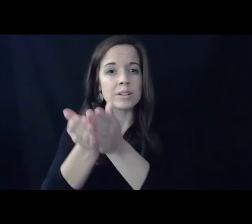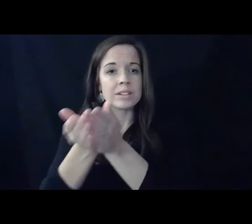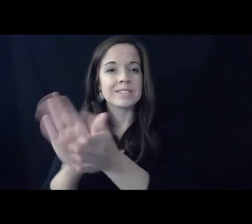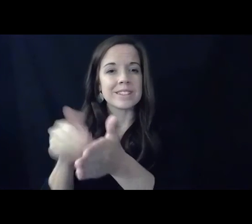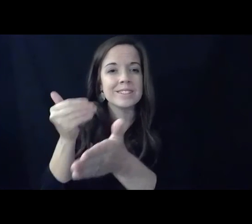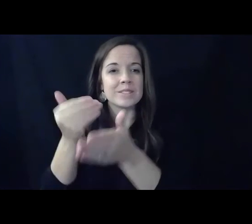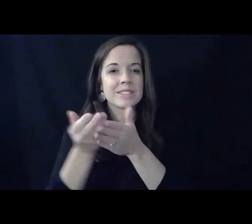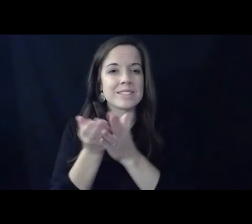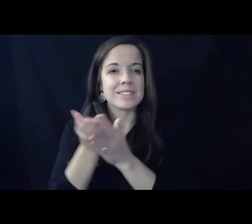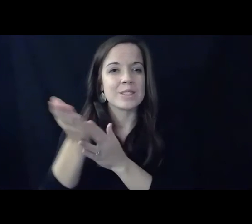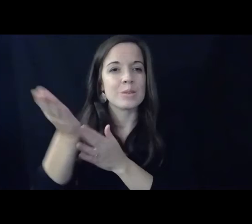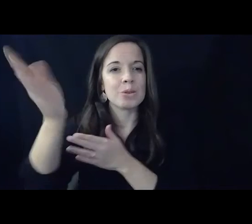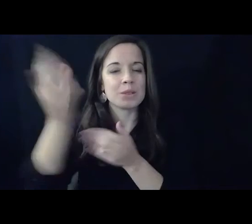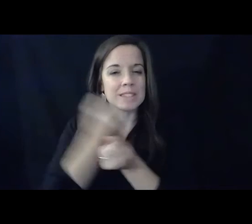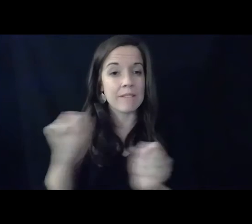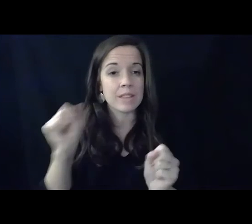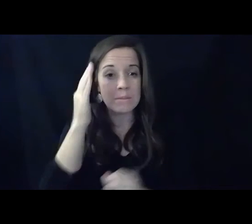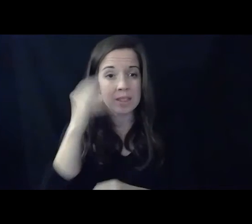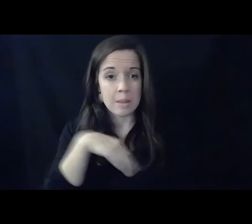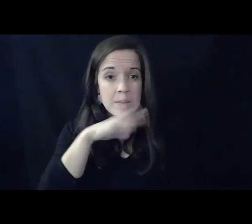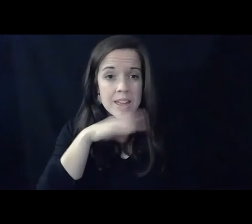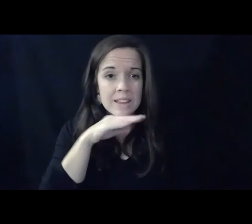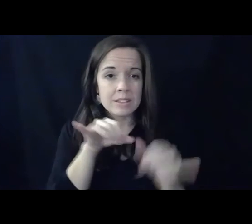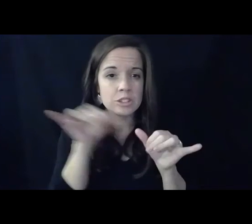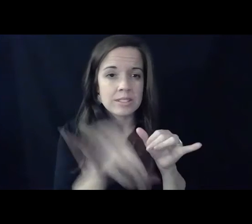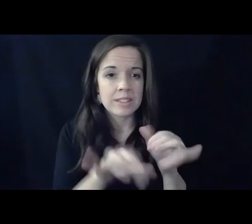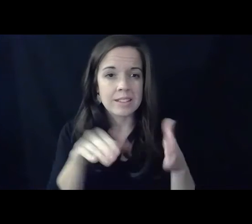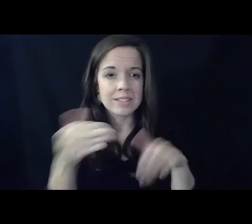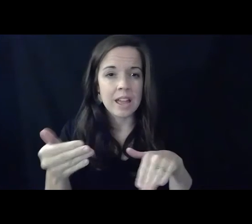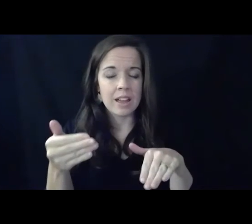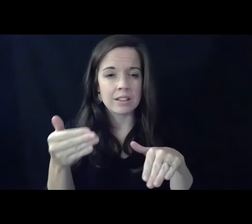As for the pig, she remains dead having met her earthly purposes: